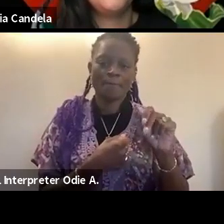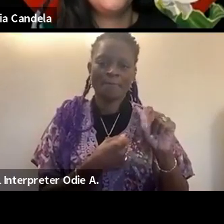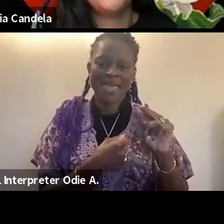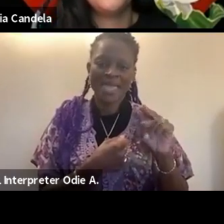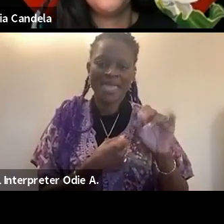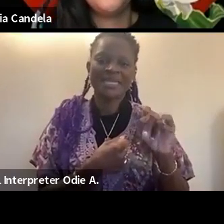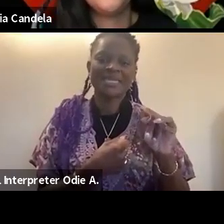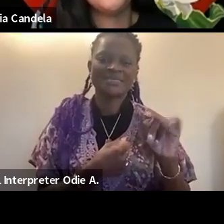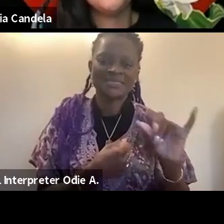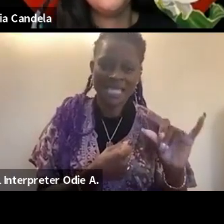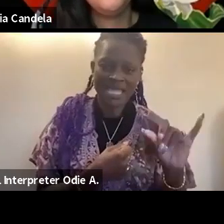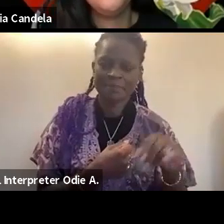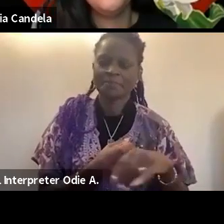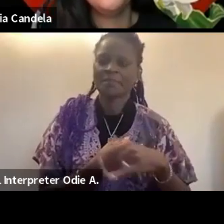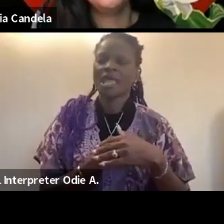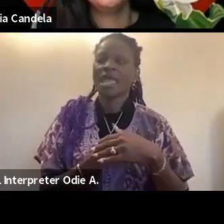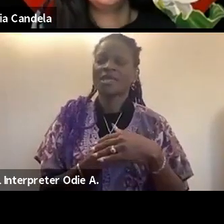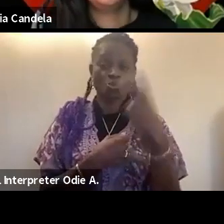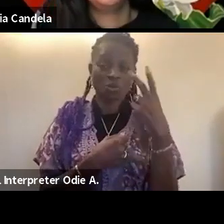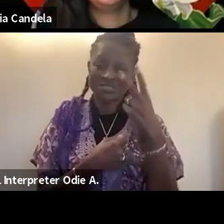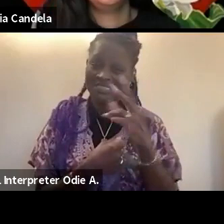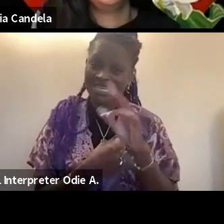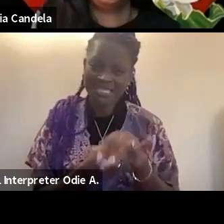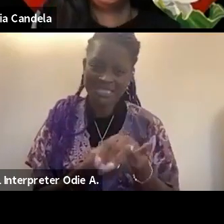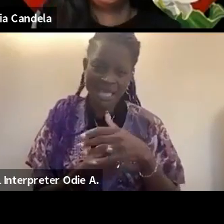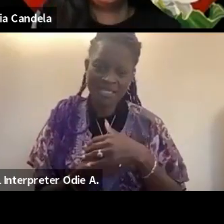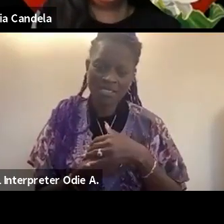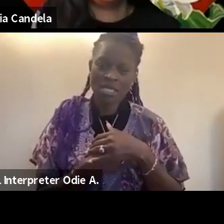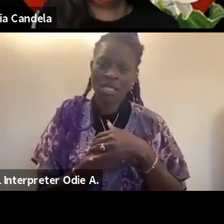seeing that right before the pandemic, during the pandemic